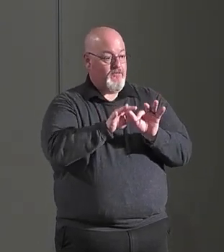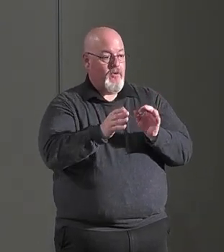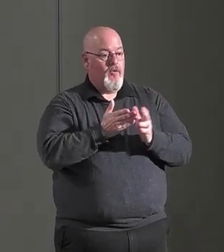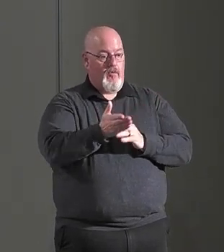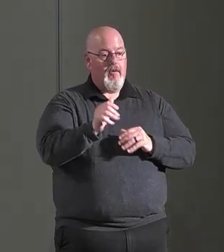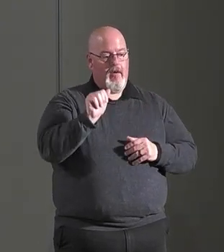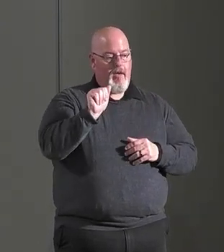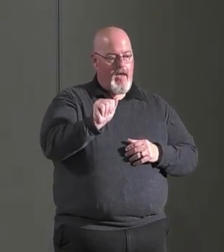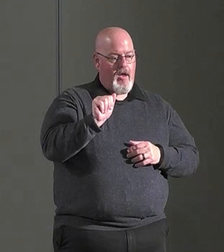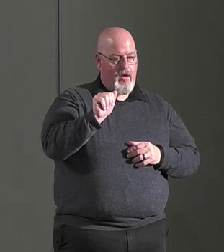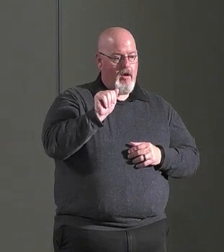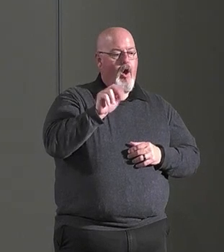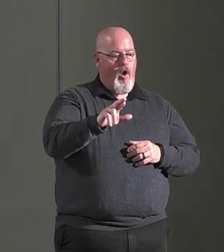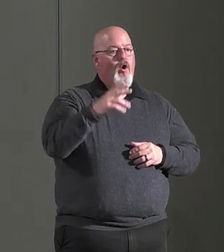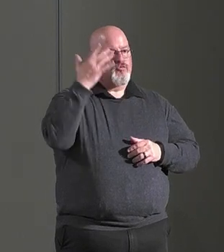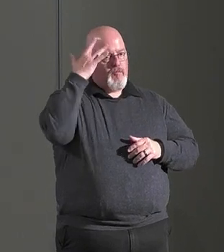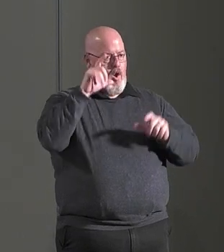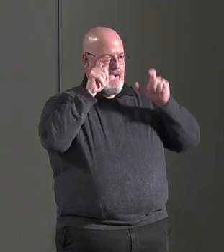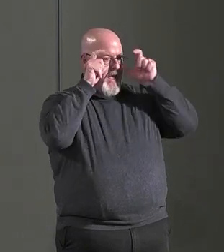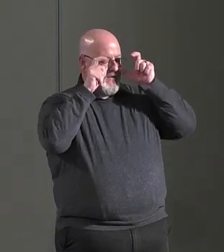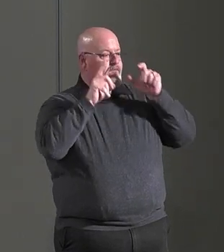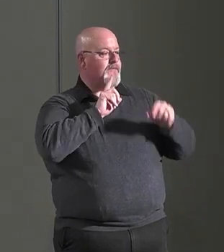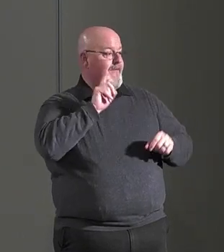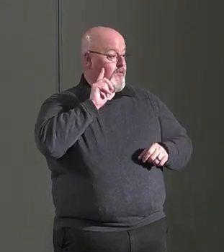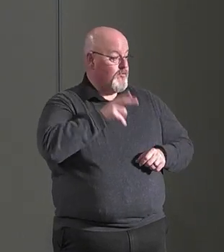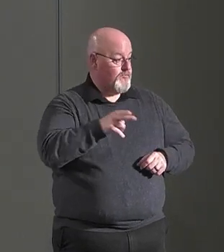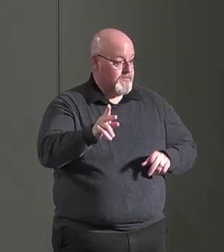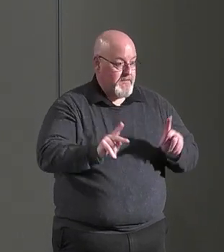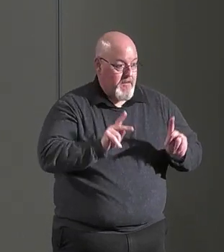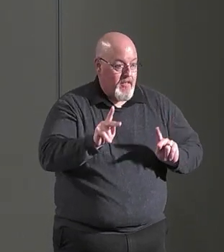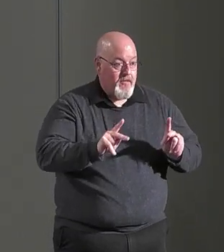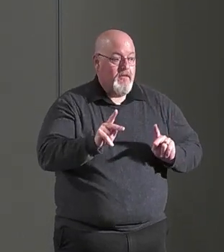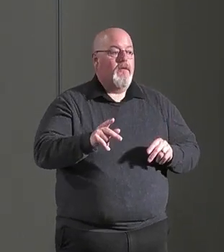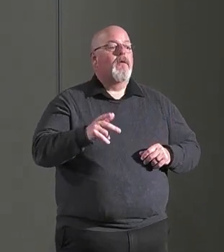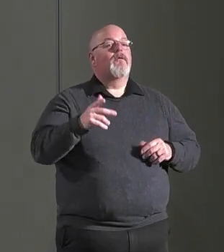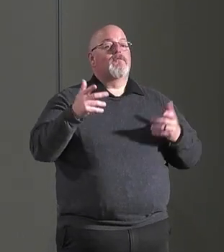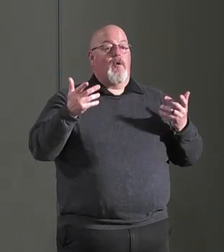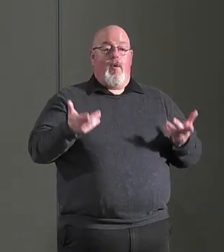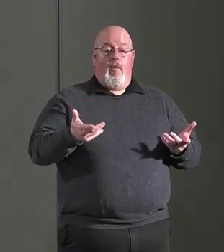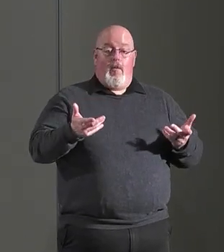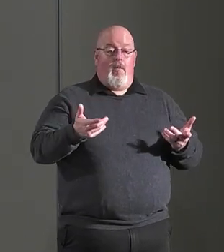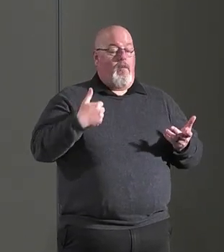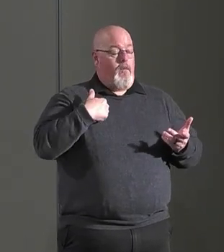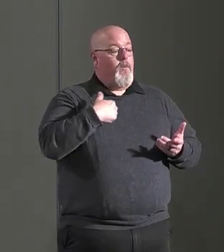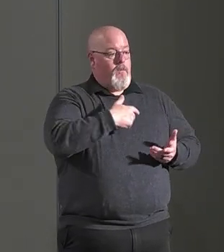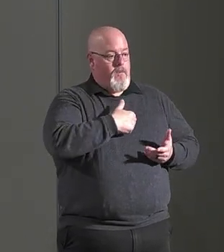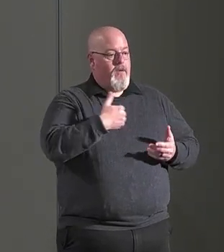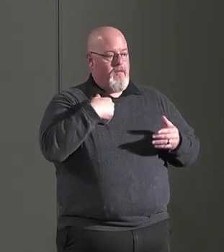smart classes for deaf and hard of hearing people. So we have been focusing especially